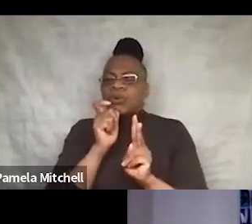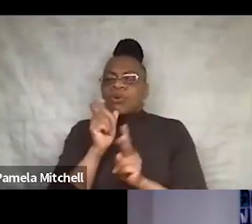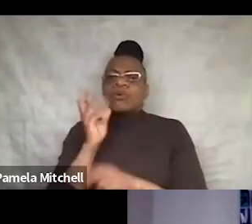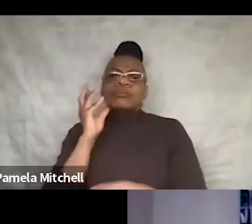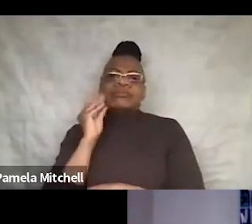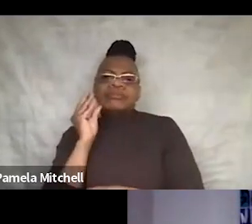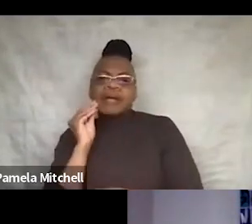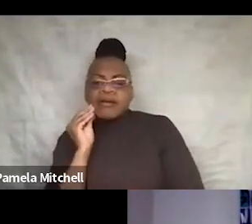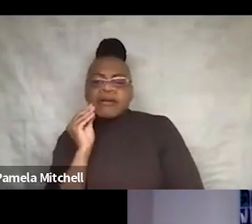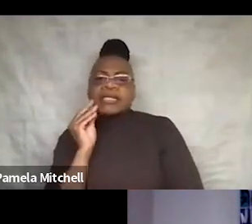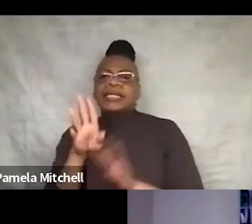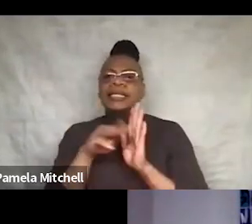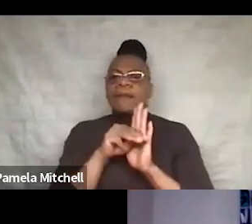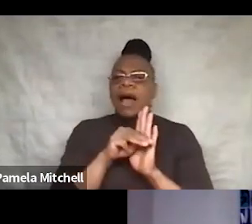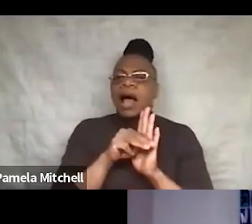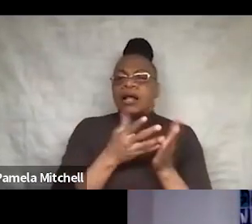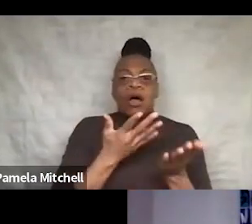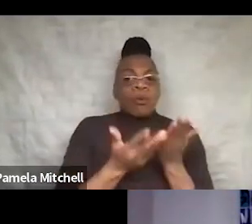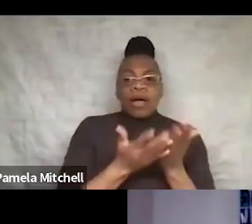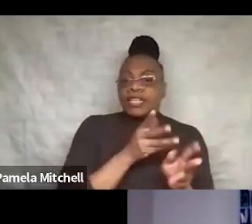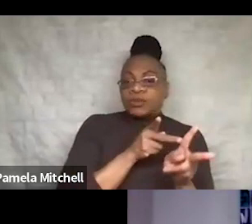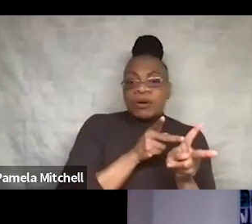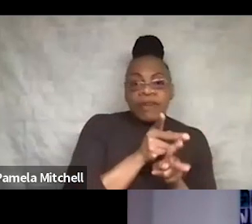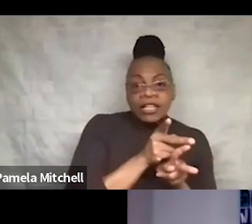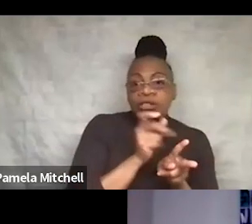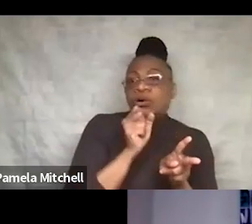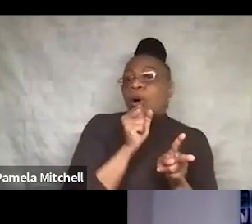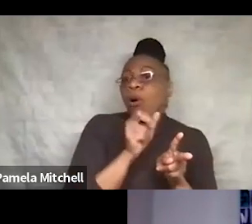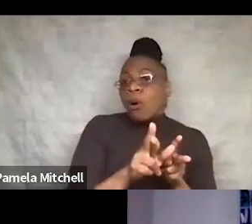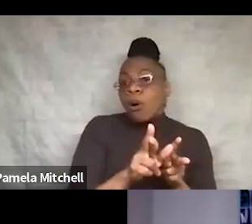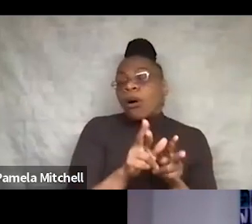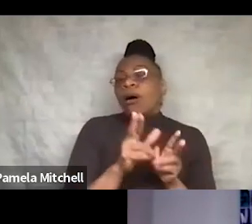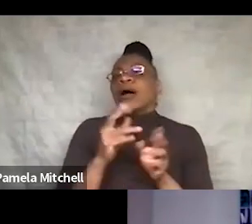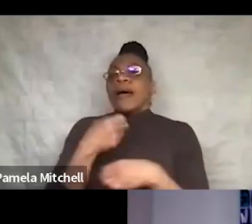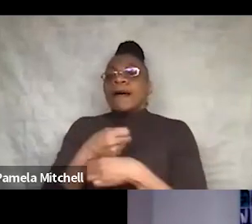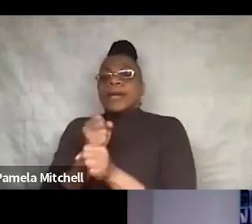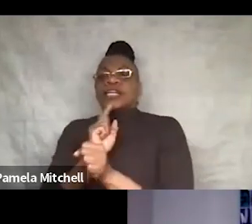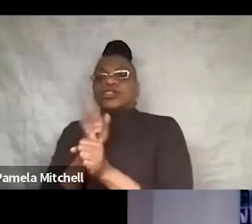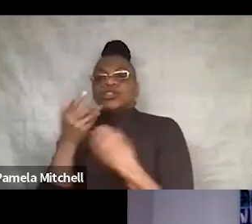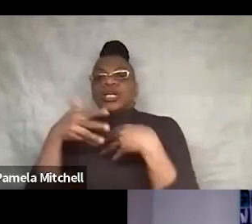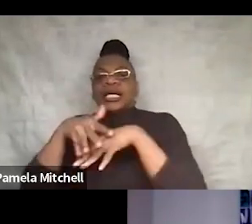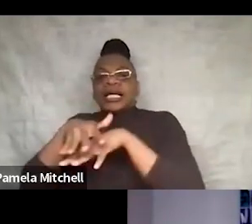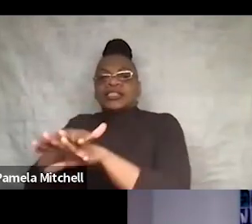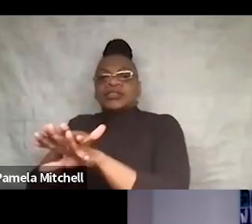whether that be in professionalized roles or just making sure you're integrating the voices of folks that receive your services,